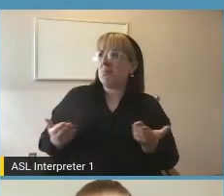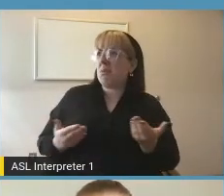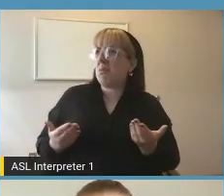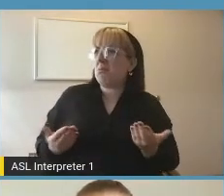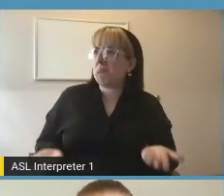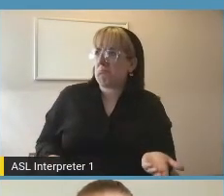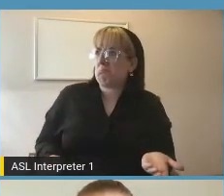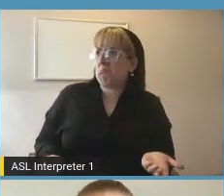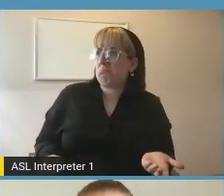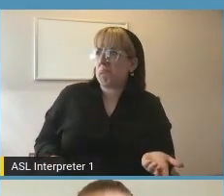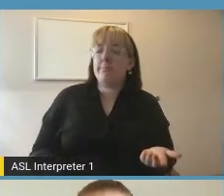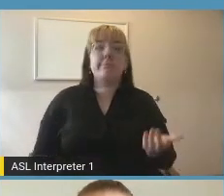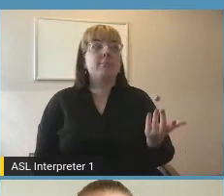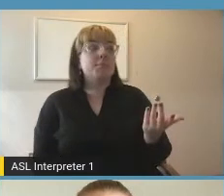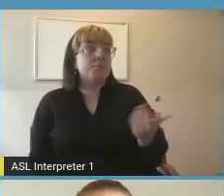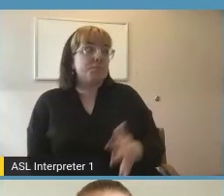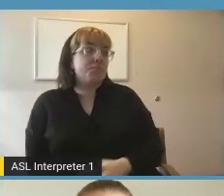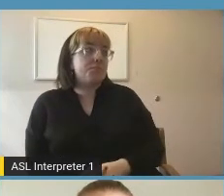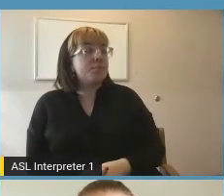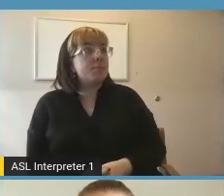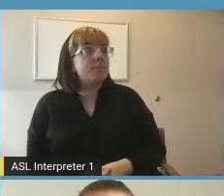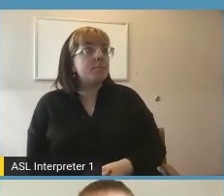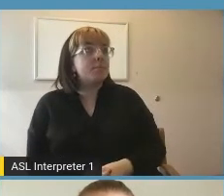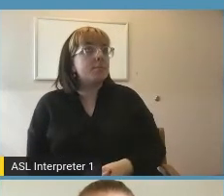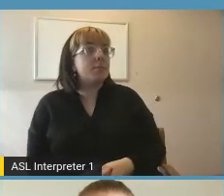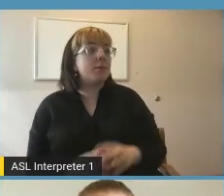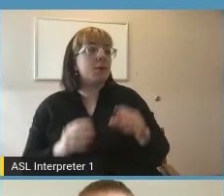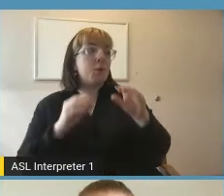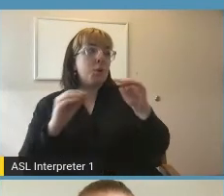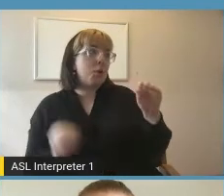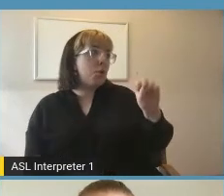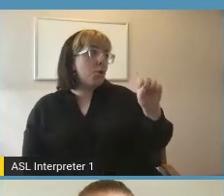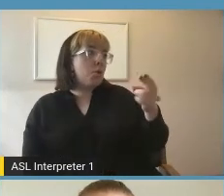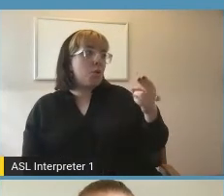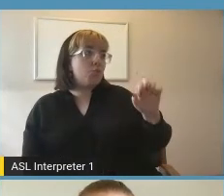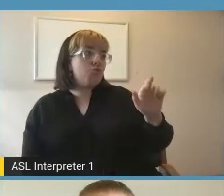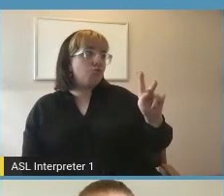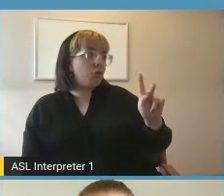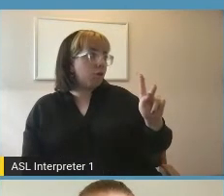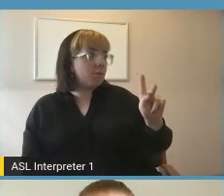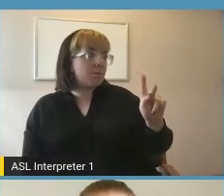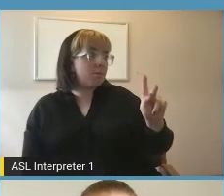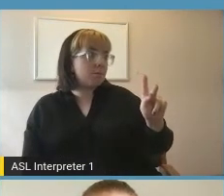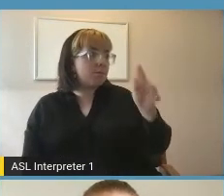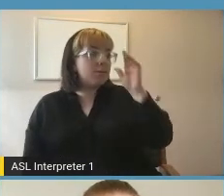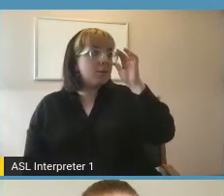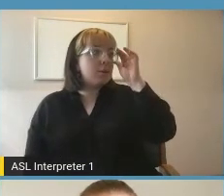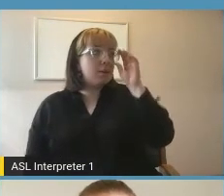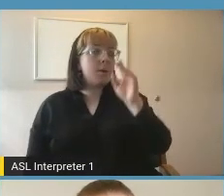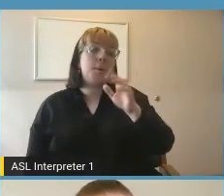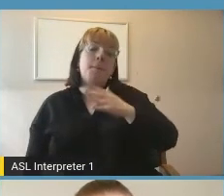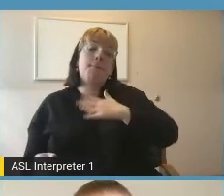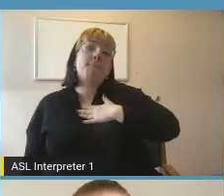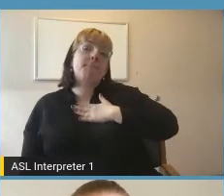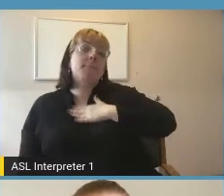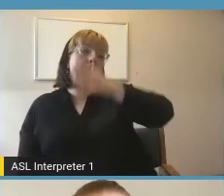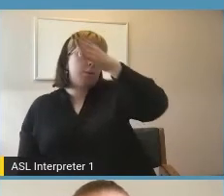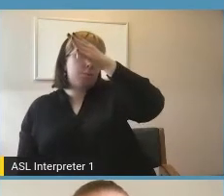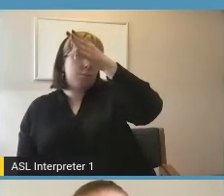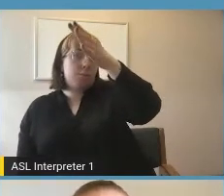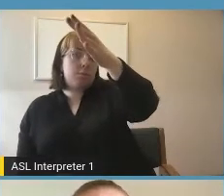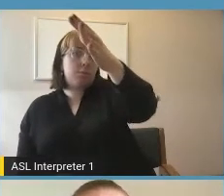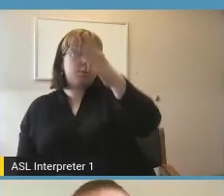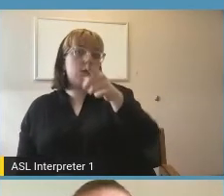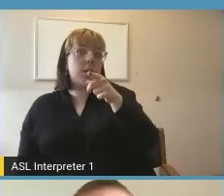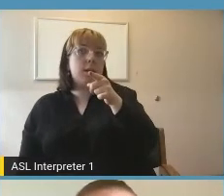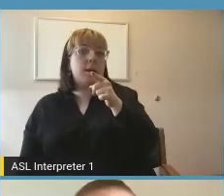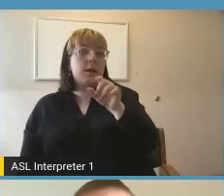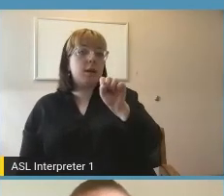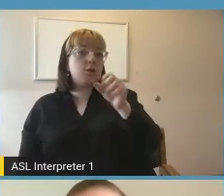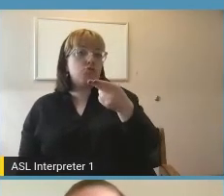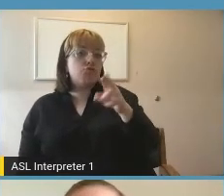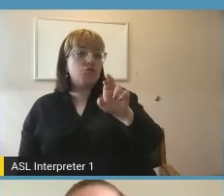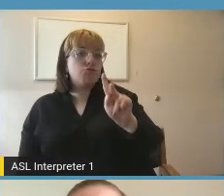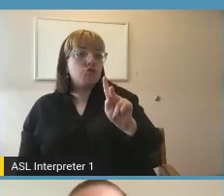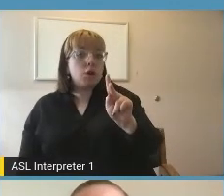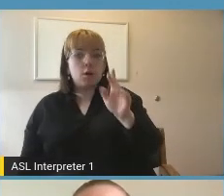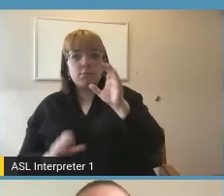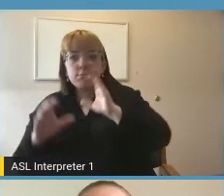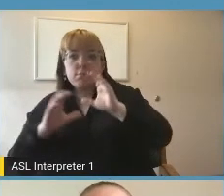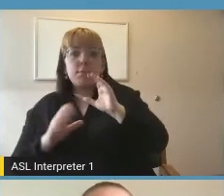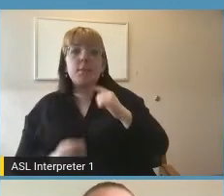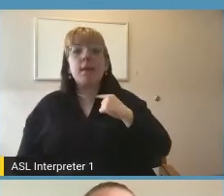Well, there is no short answer. My grandfather was a shark hunter, and well, generations